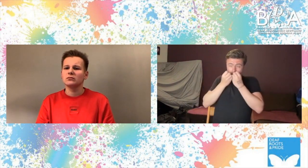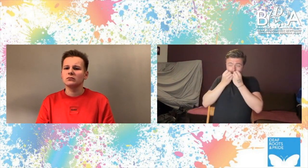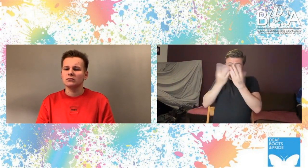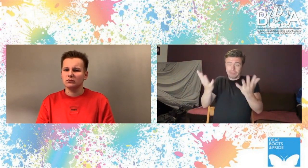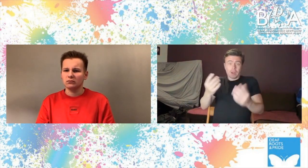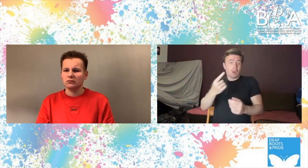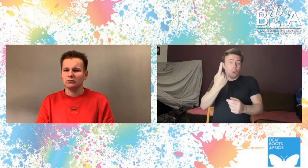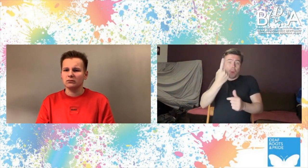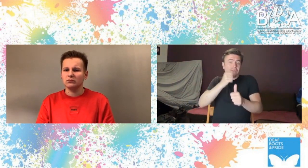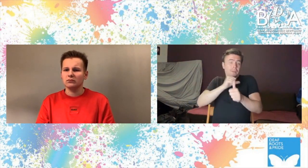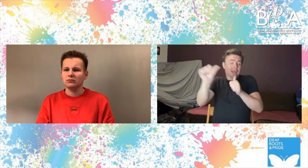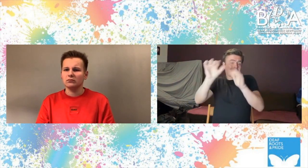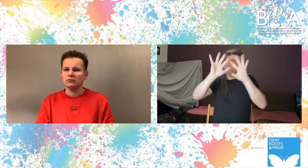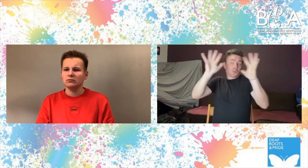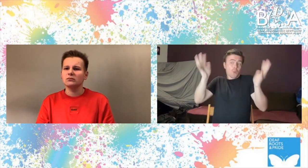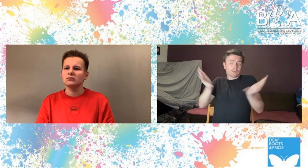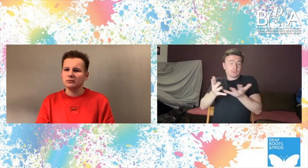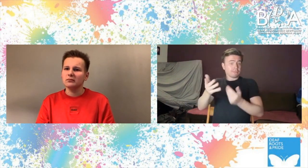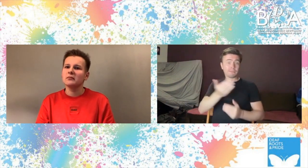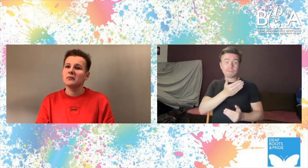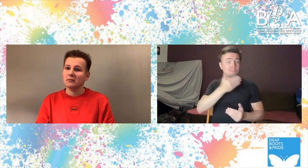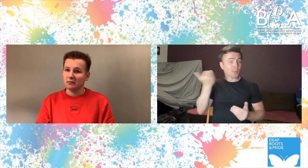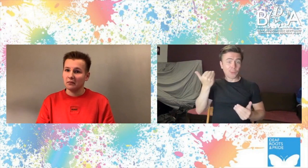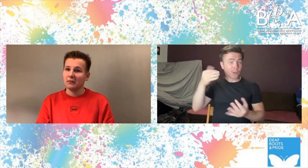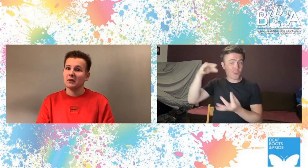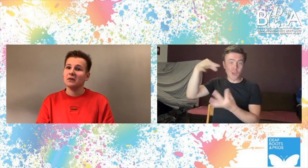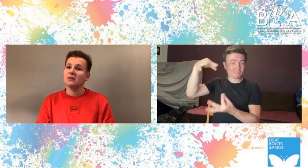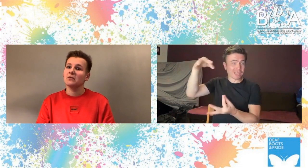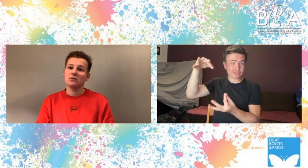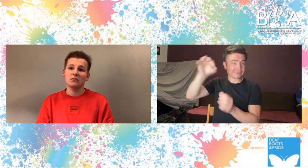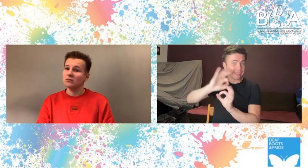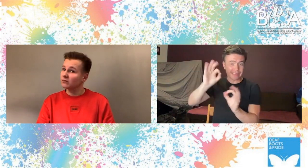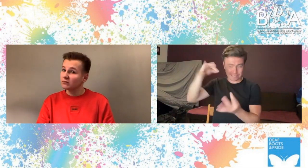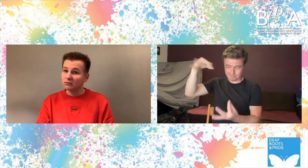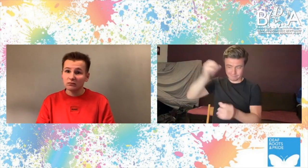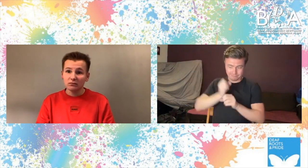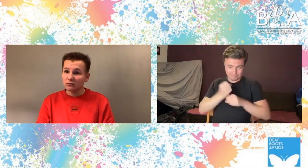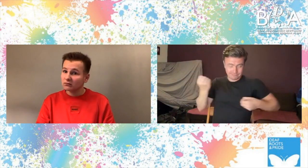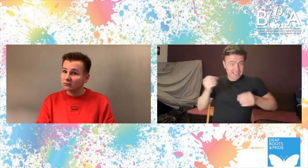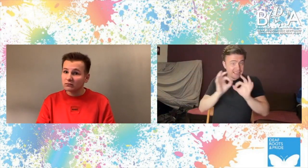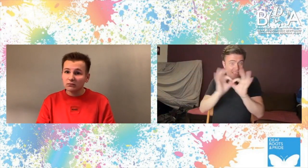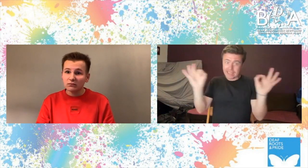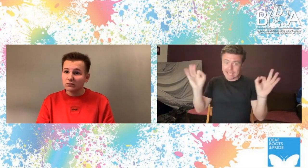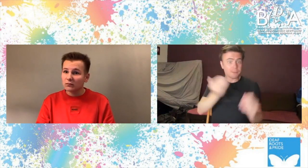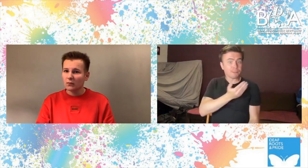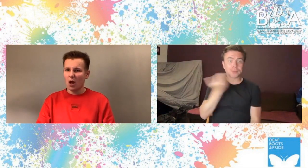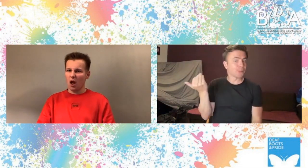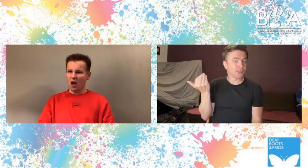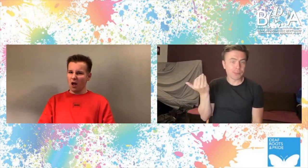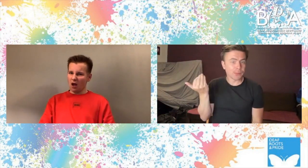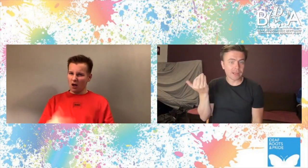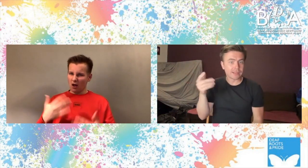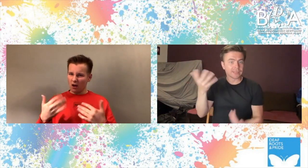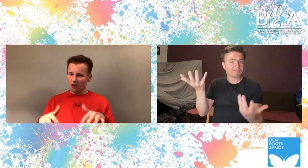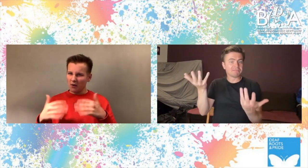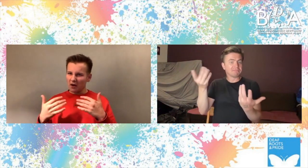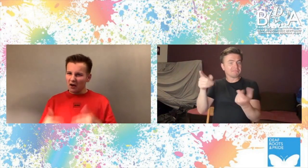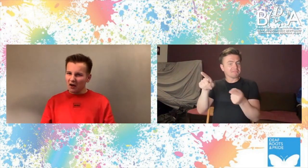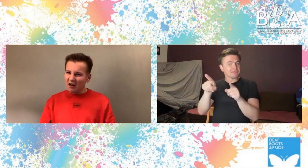talented, some of the best in the world, do not have any formal qualifications at all. Really? Wow!